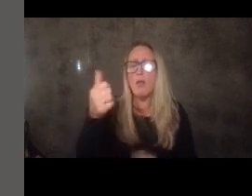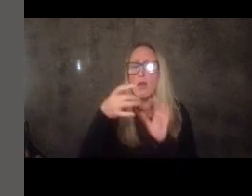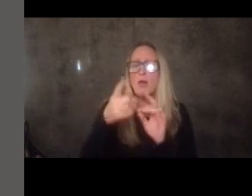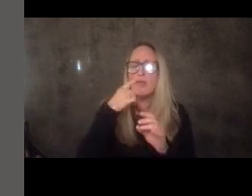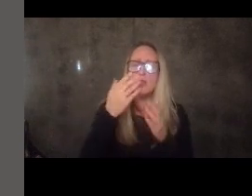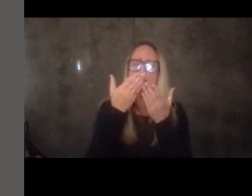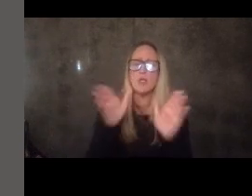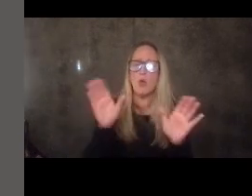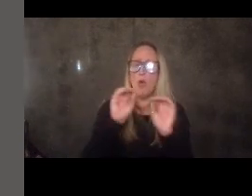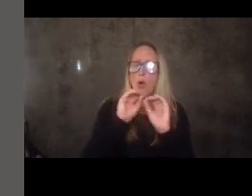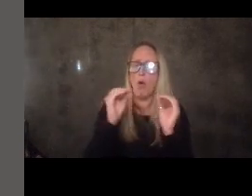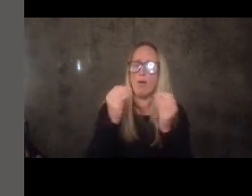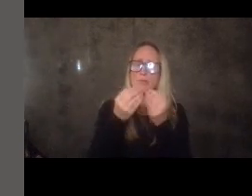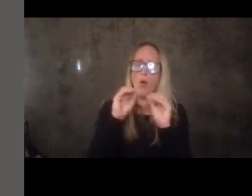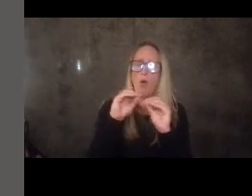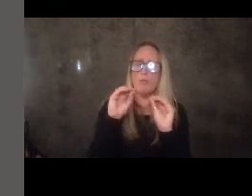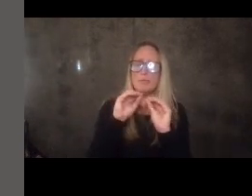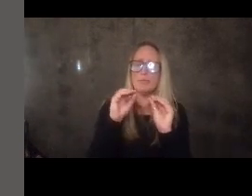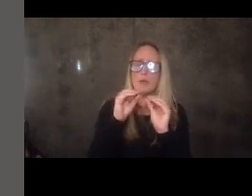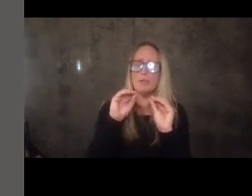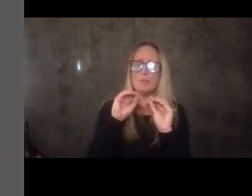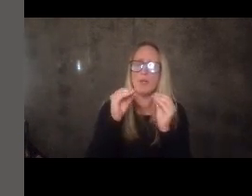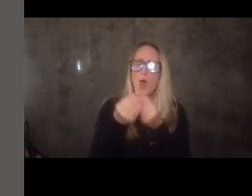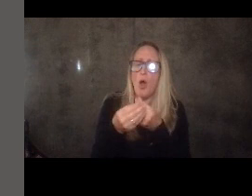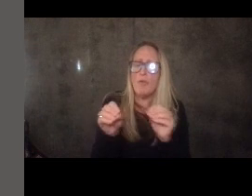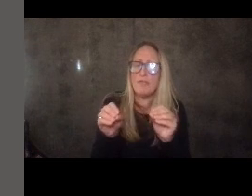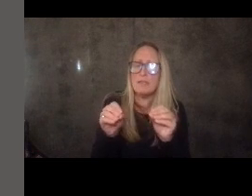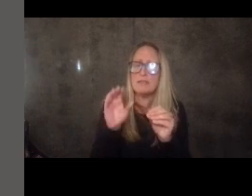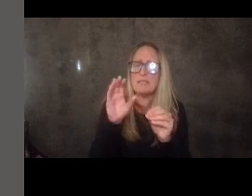accessibility center, so if we wanted to check out all the resources we have there, here's a quick link.